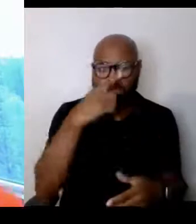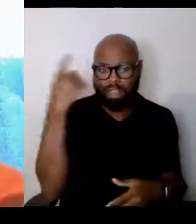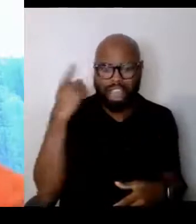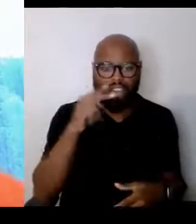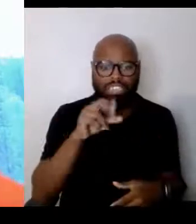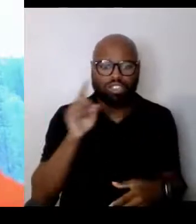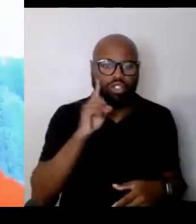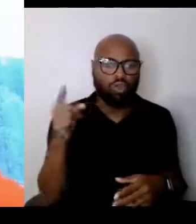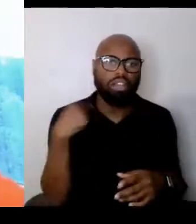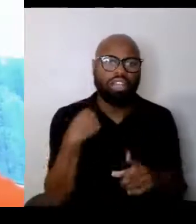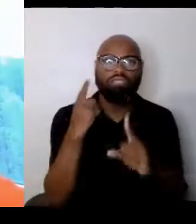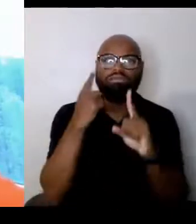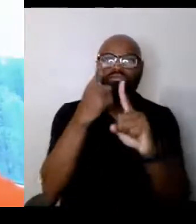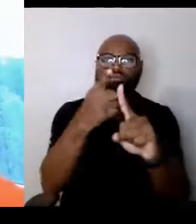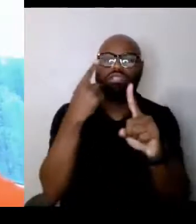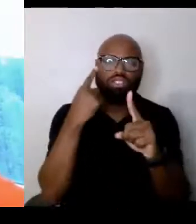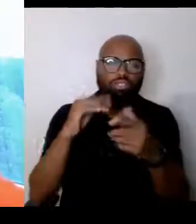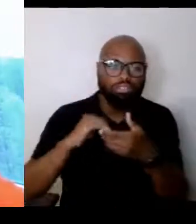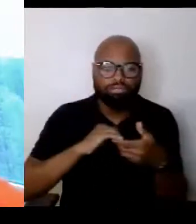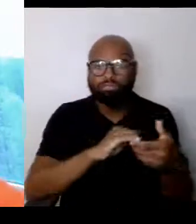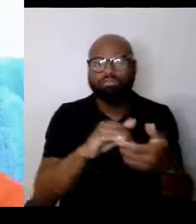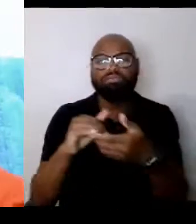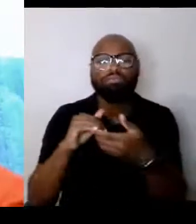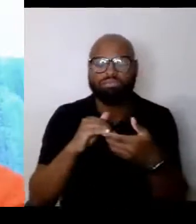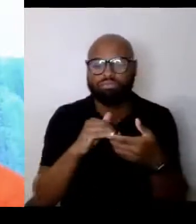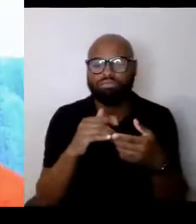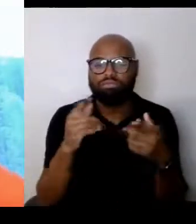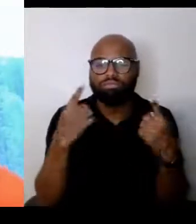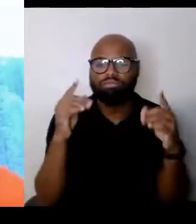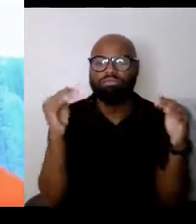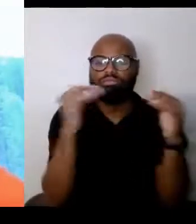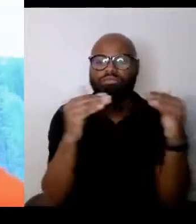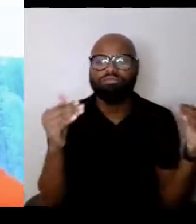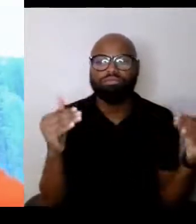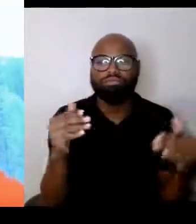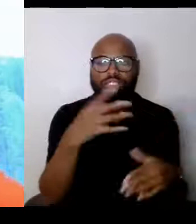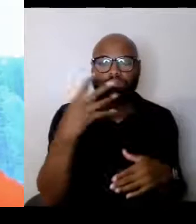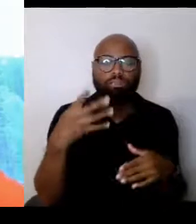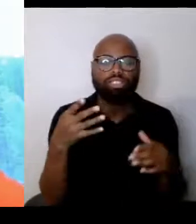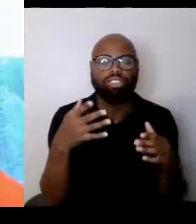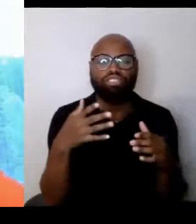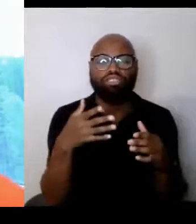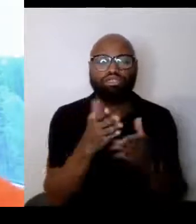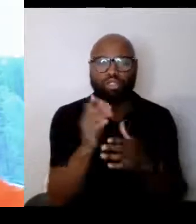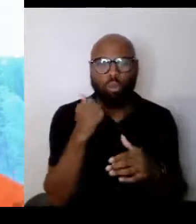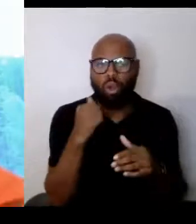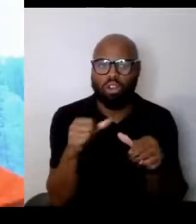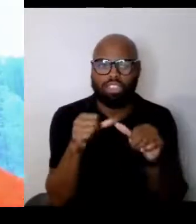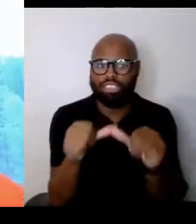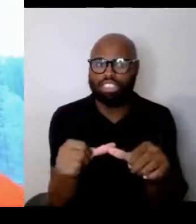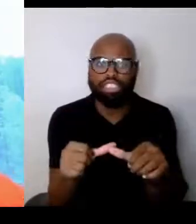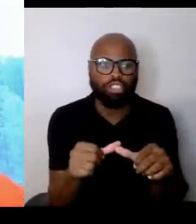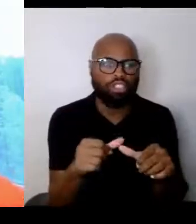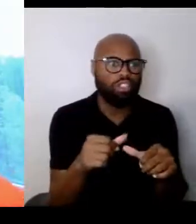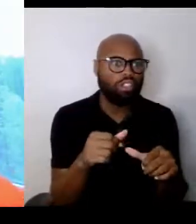Immigrant rights will not move forward if we don't move forward an agenda that is pro-black. We don't need to just be anti-racist,